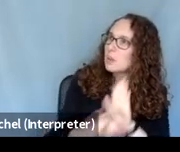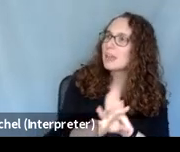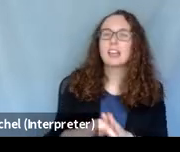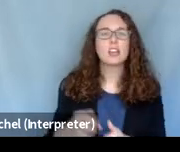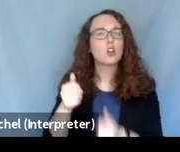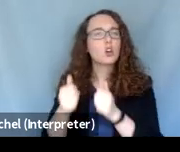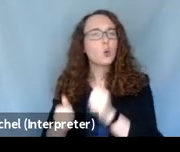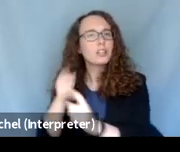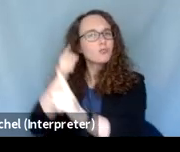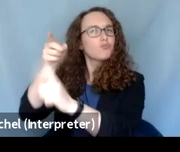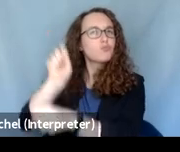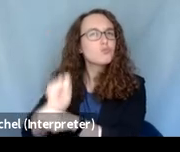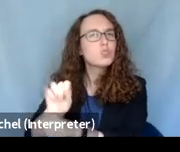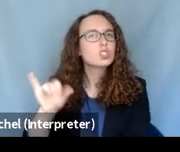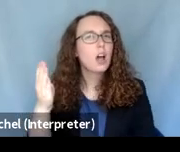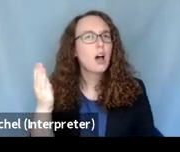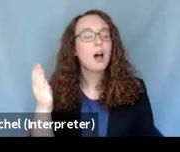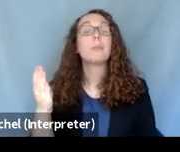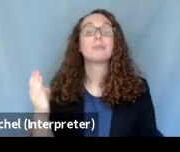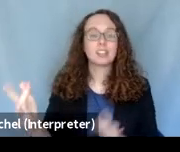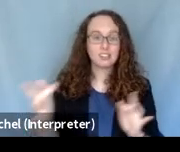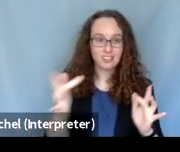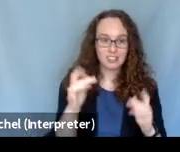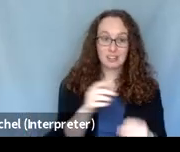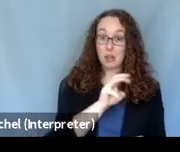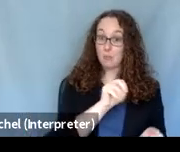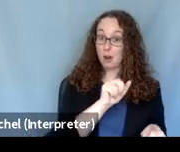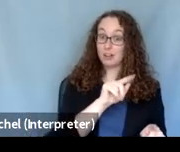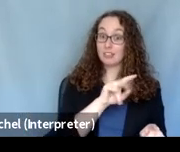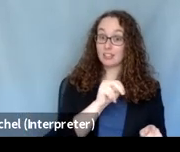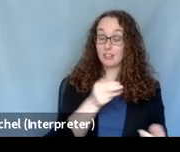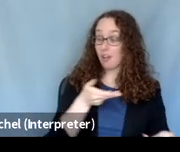or myself, Karen Henderson.